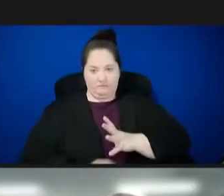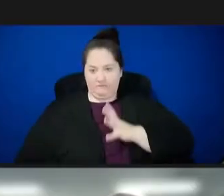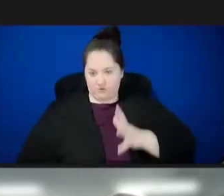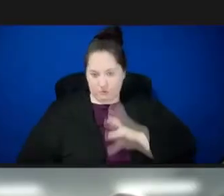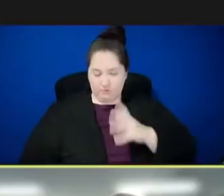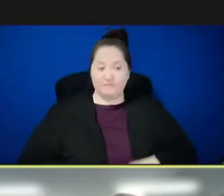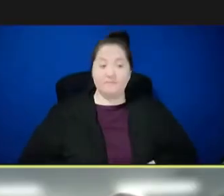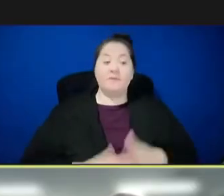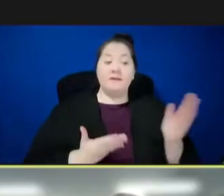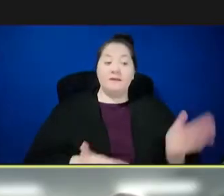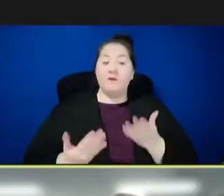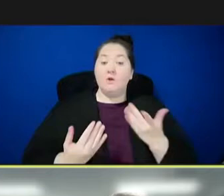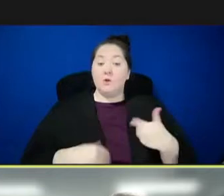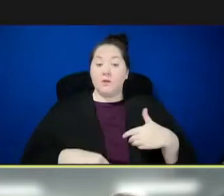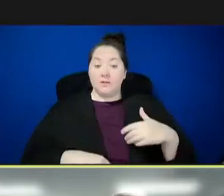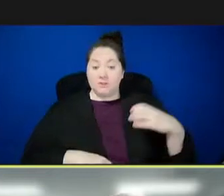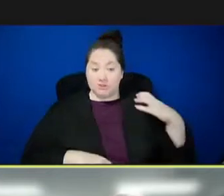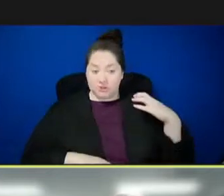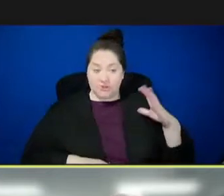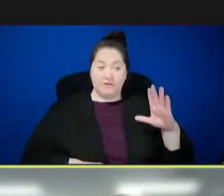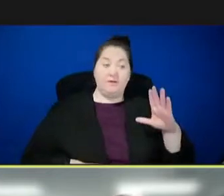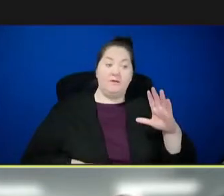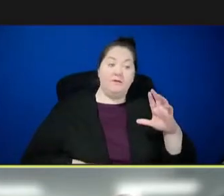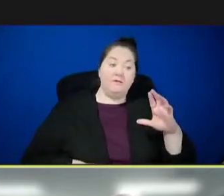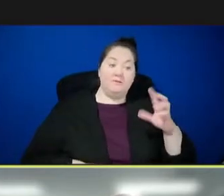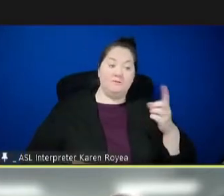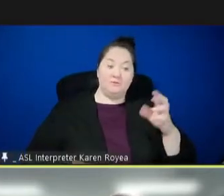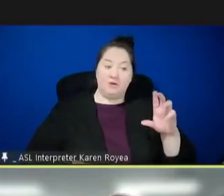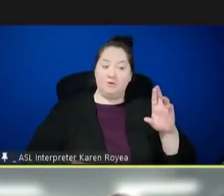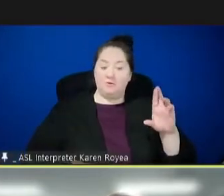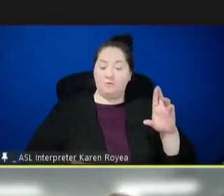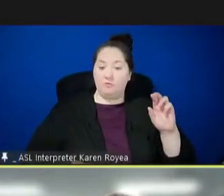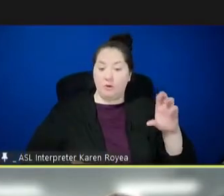Robert Hopkins: All right, good afternoon or morning, wherever you're calling in from,